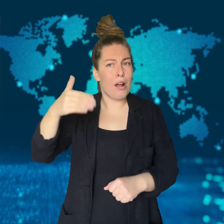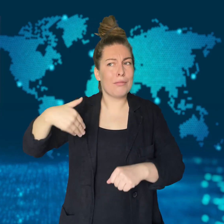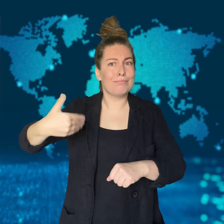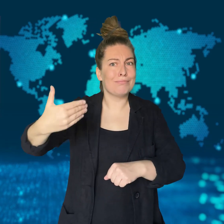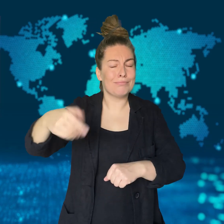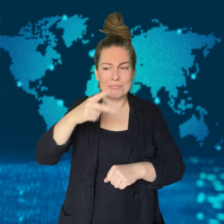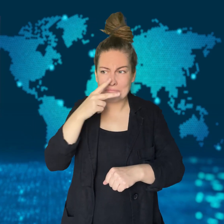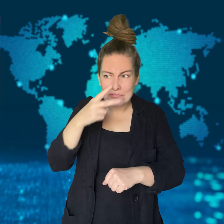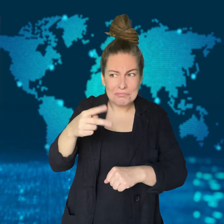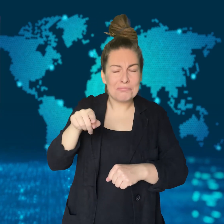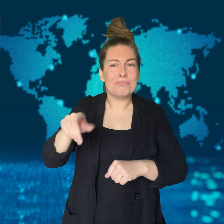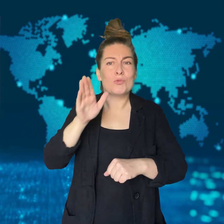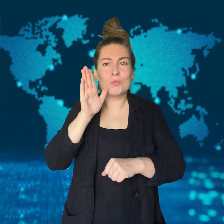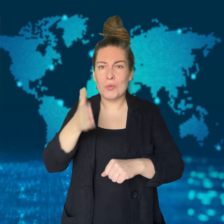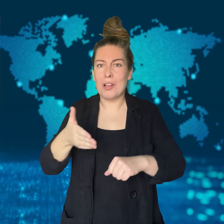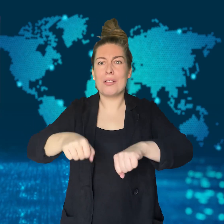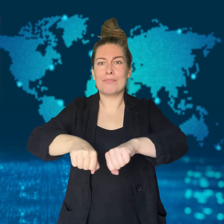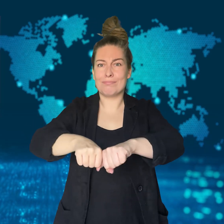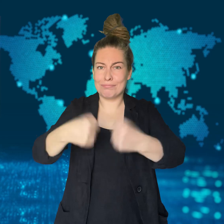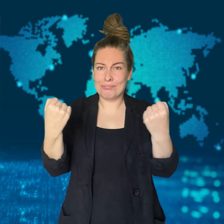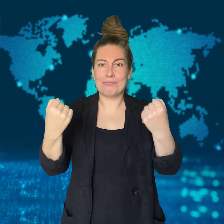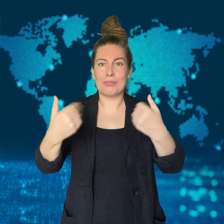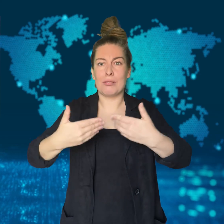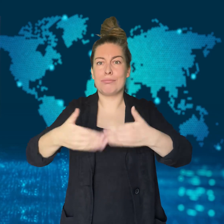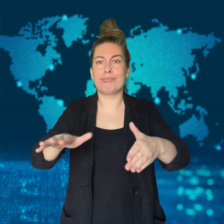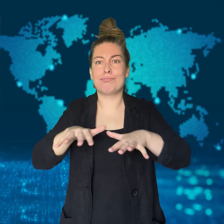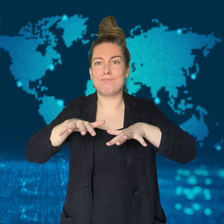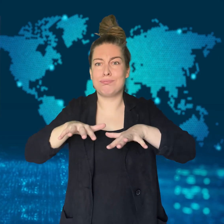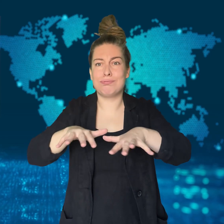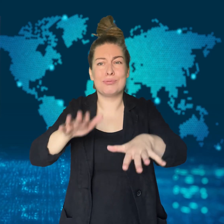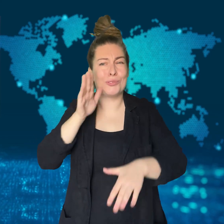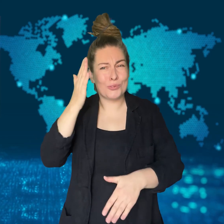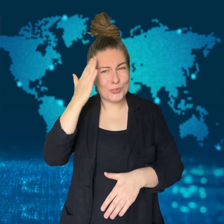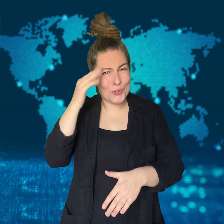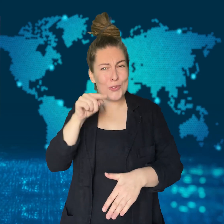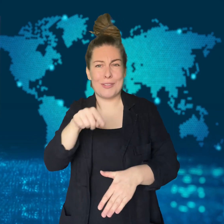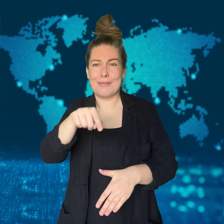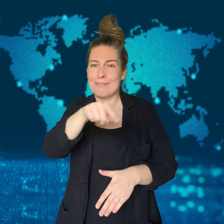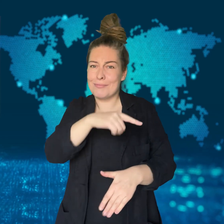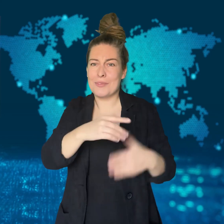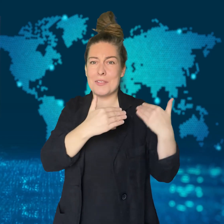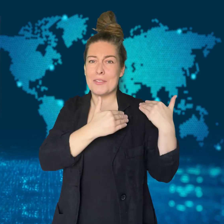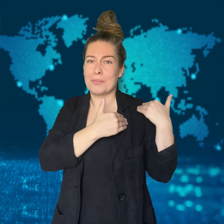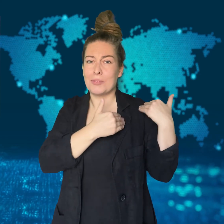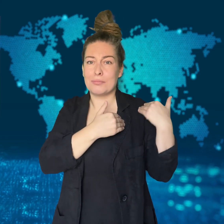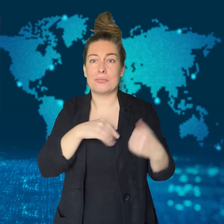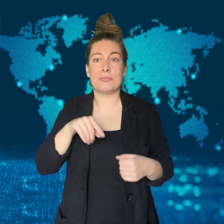On June 11th of this year,